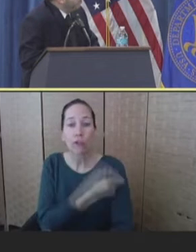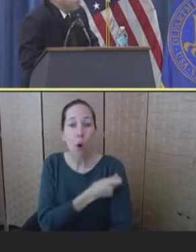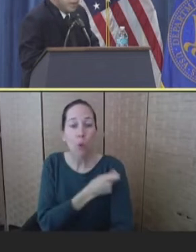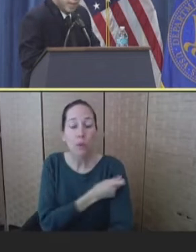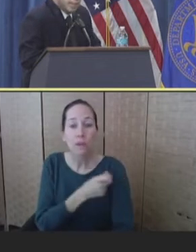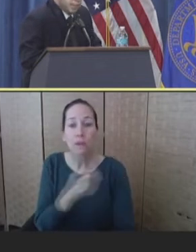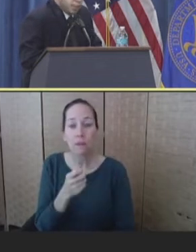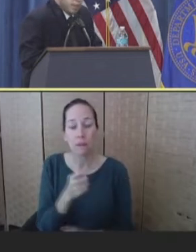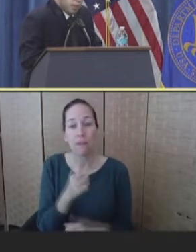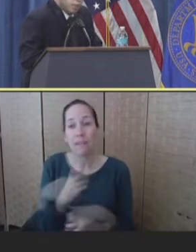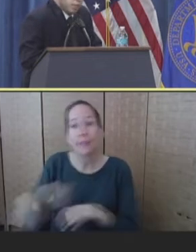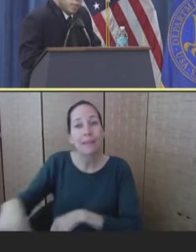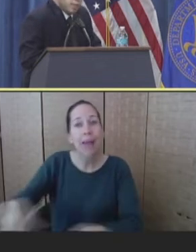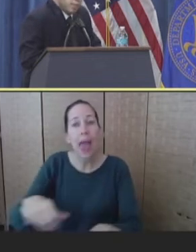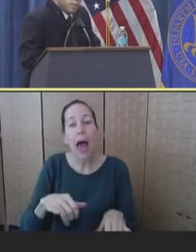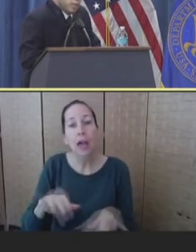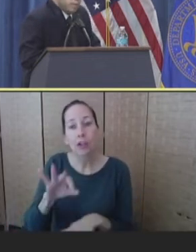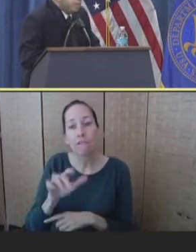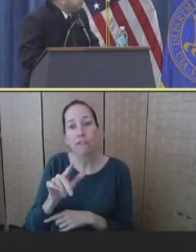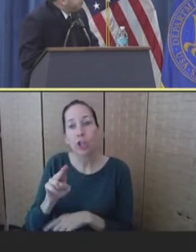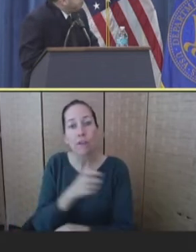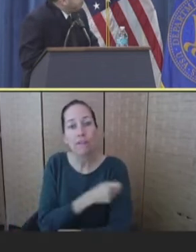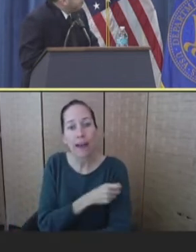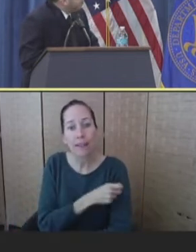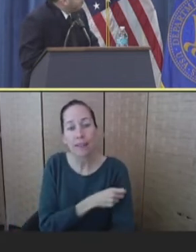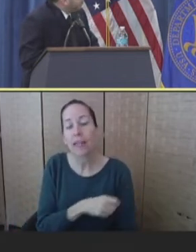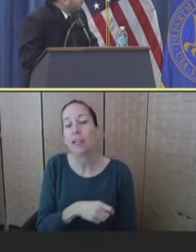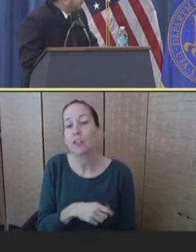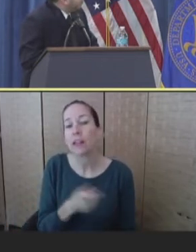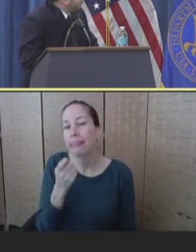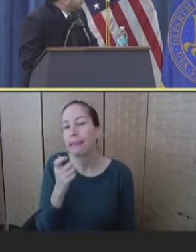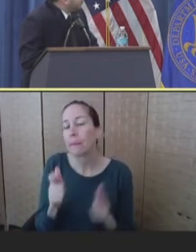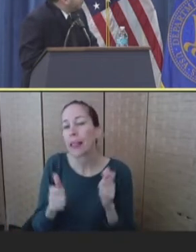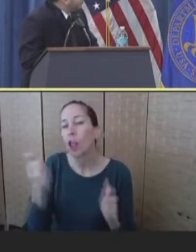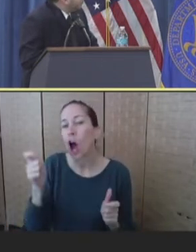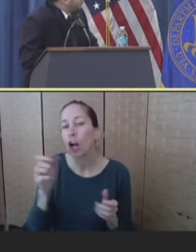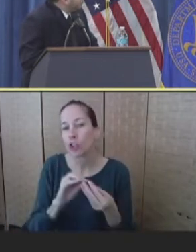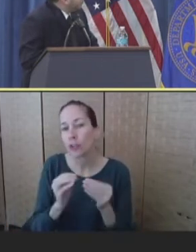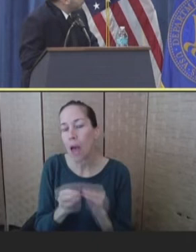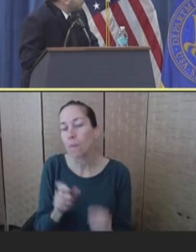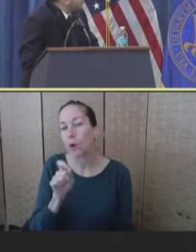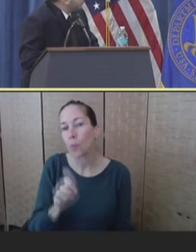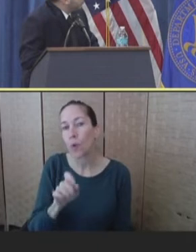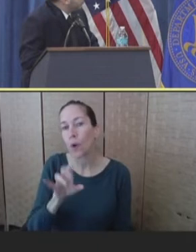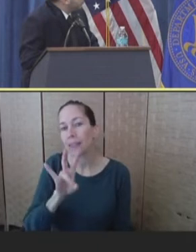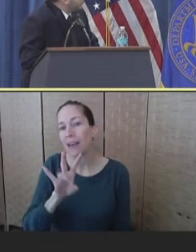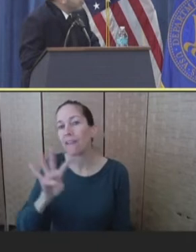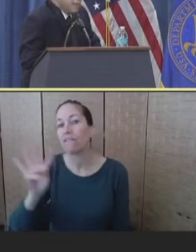the effect size is a little bit larger, 0.74.